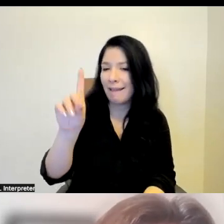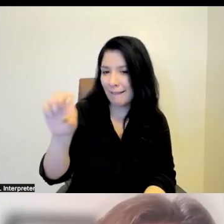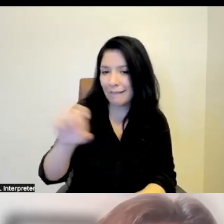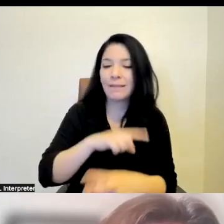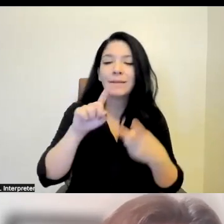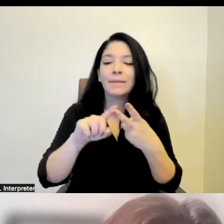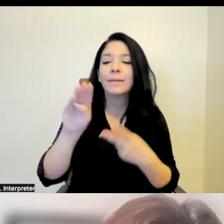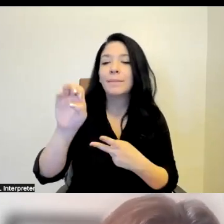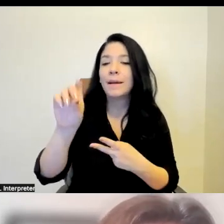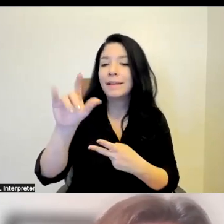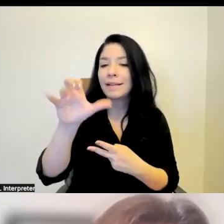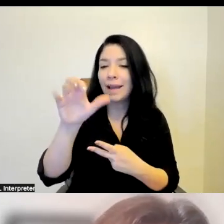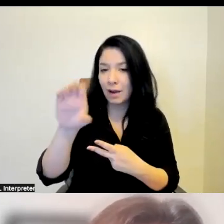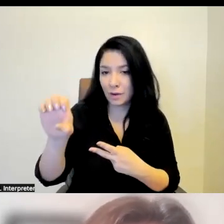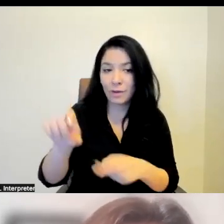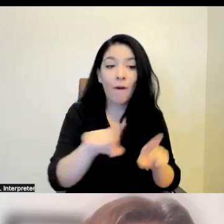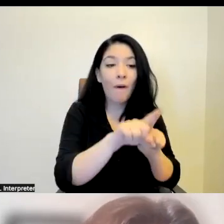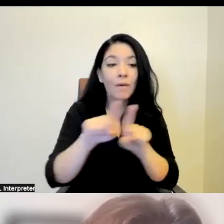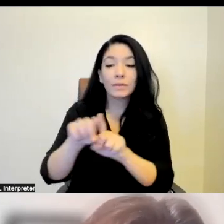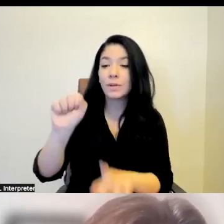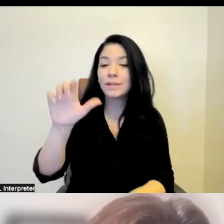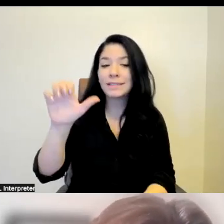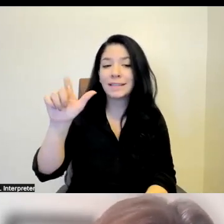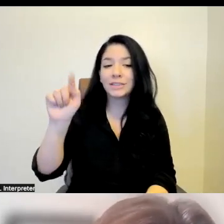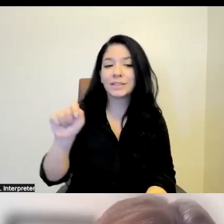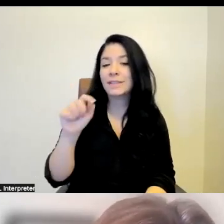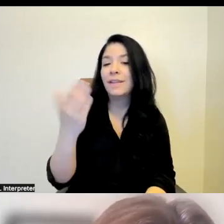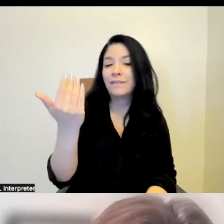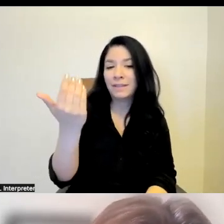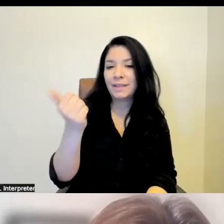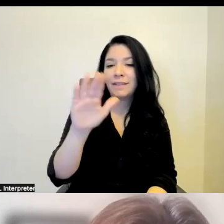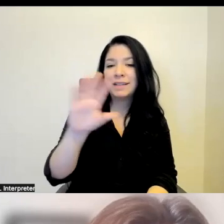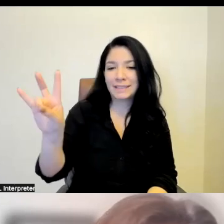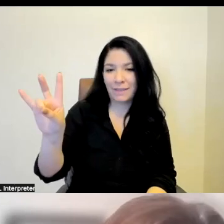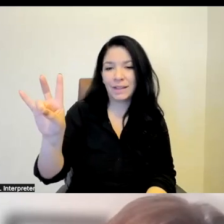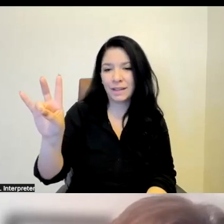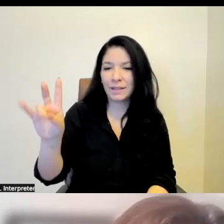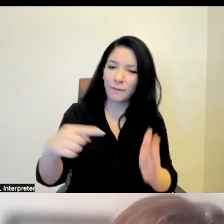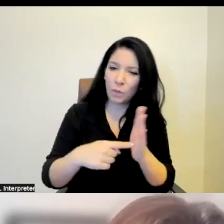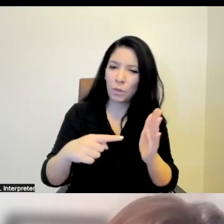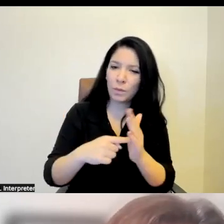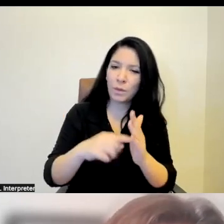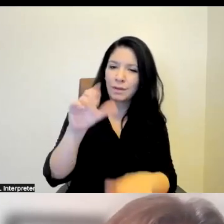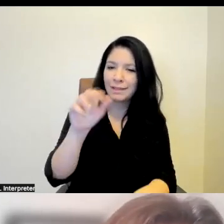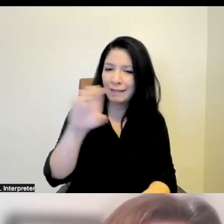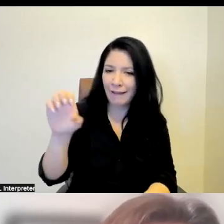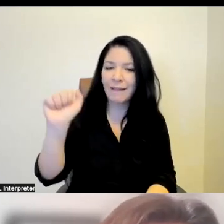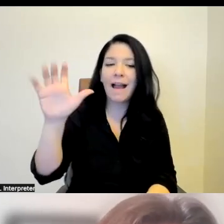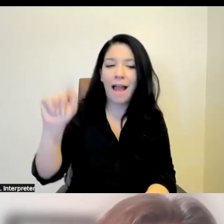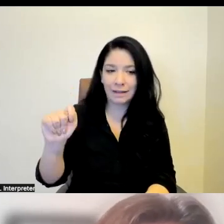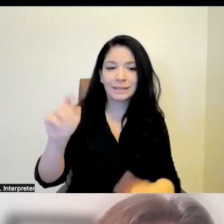And covered by Section 1557 of the Affordable Cares Act. And state law it would be Section 1135.